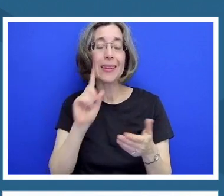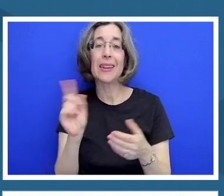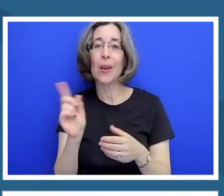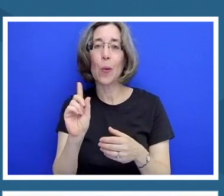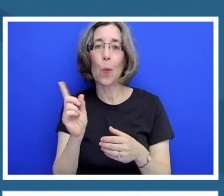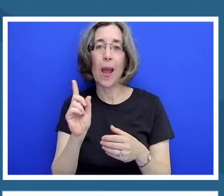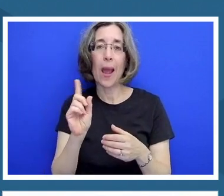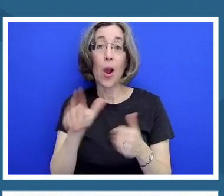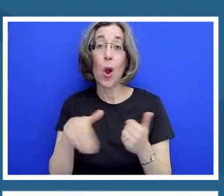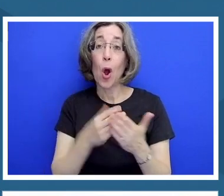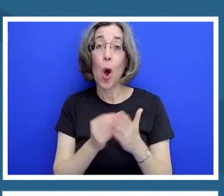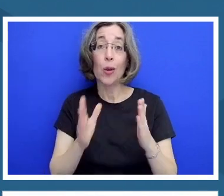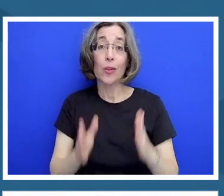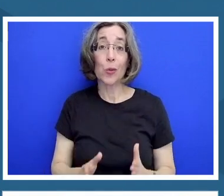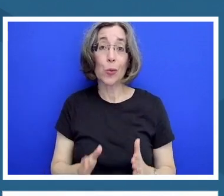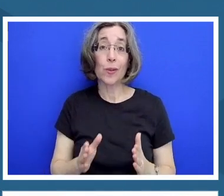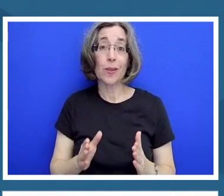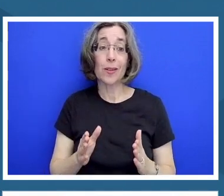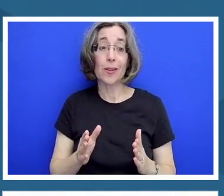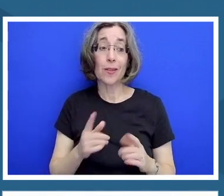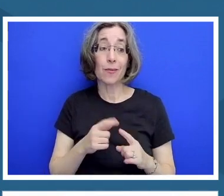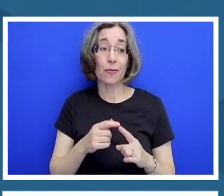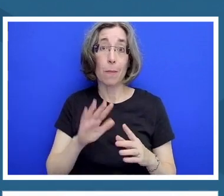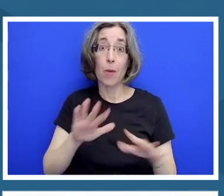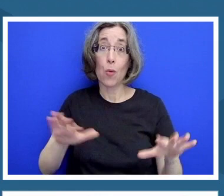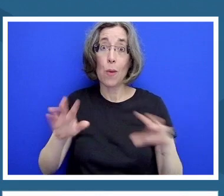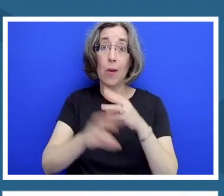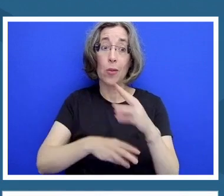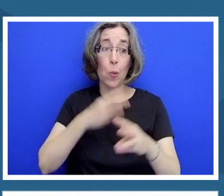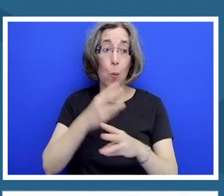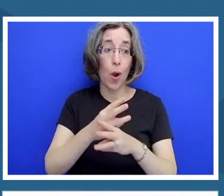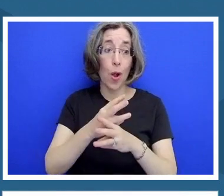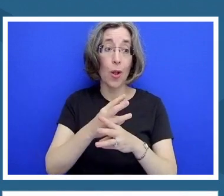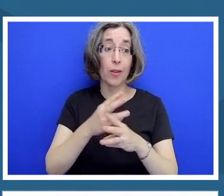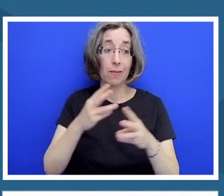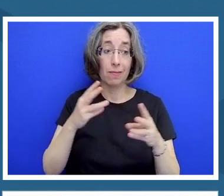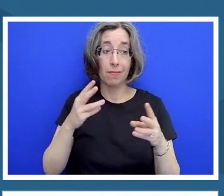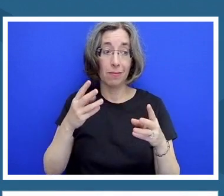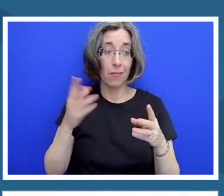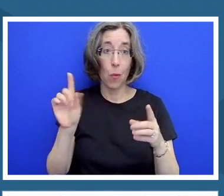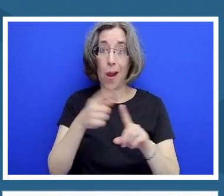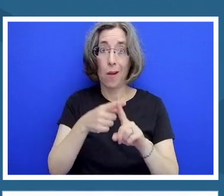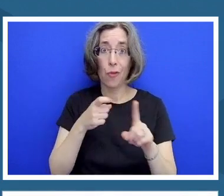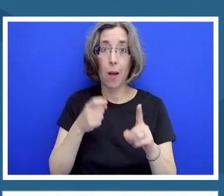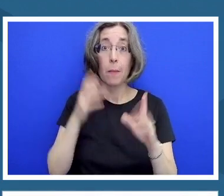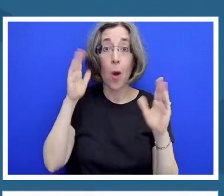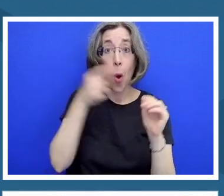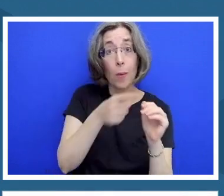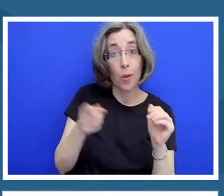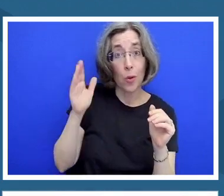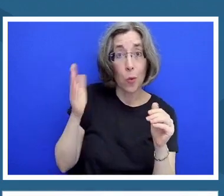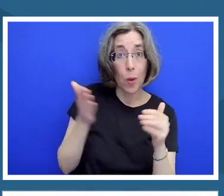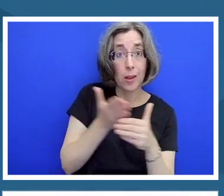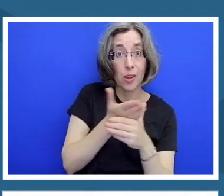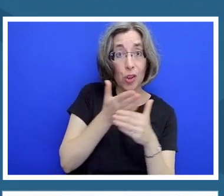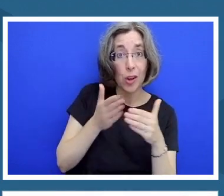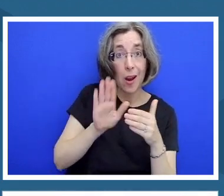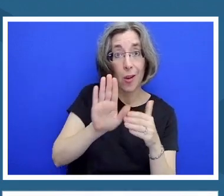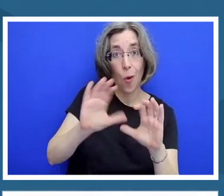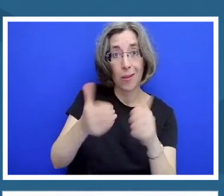participants around the globe are sharing with us and we hope you will as well um share your data with your class